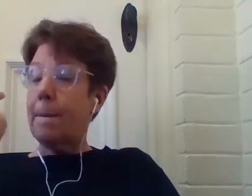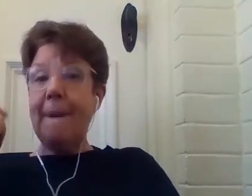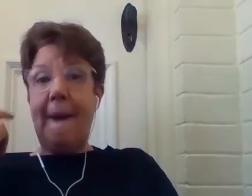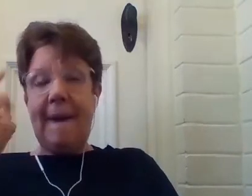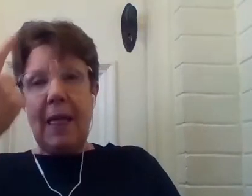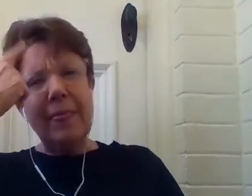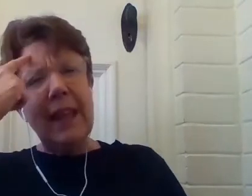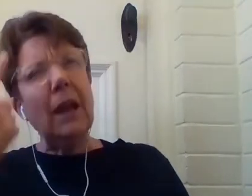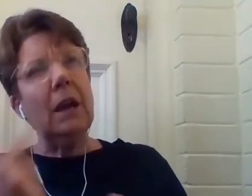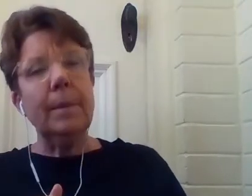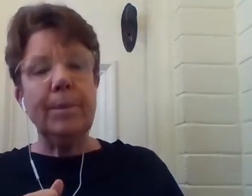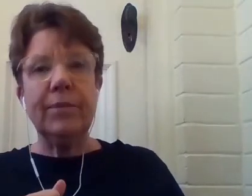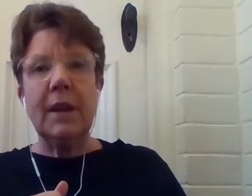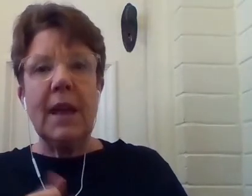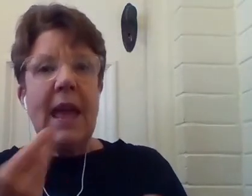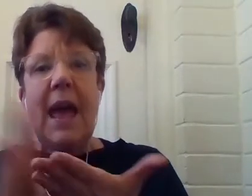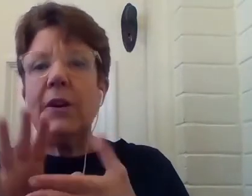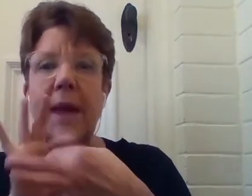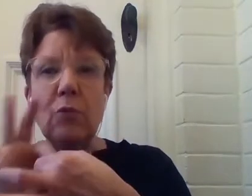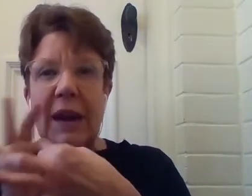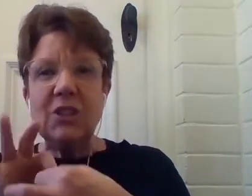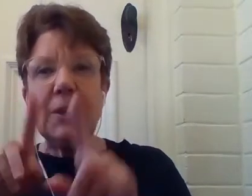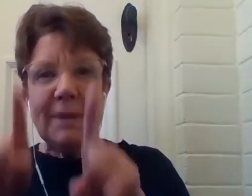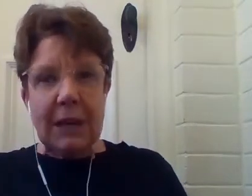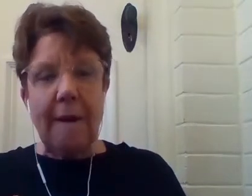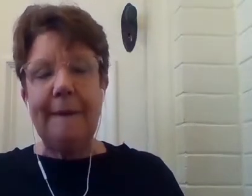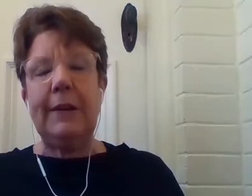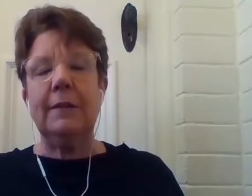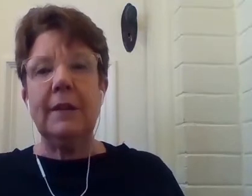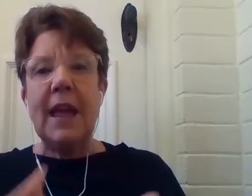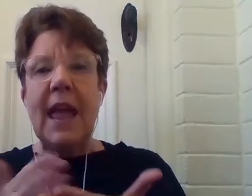"Well, where did that relationship start and how did it move forward,